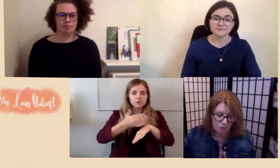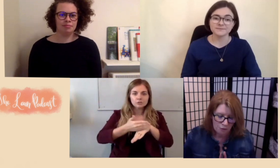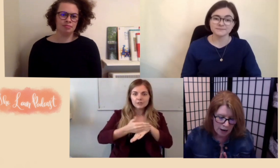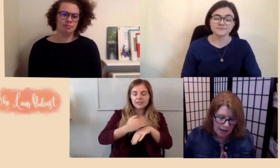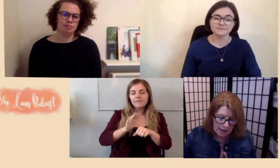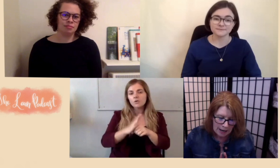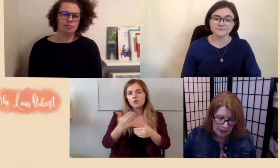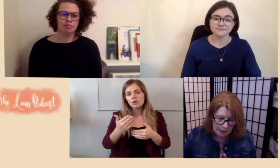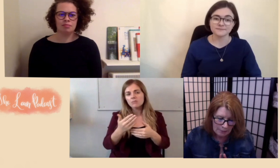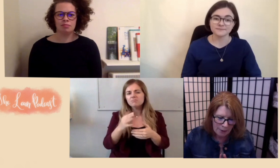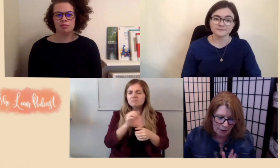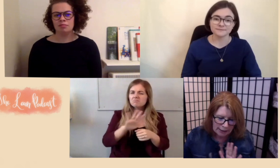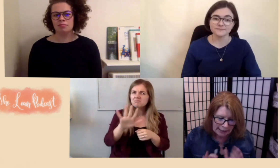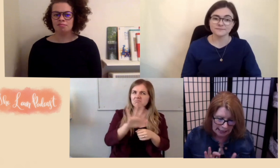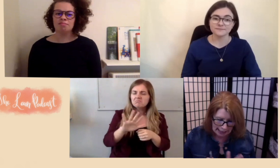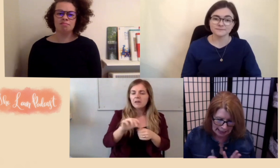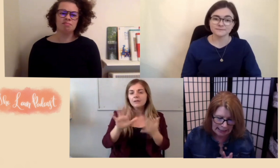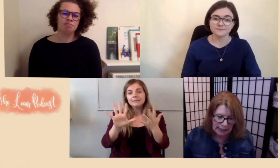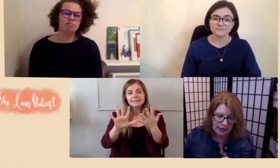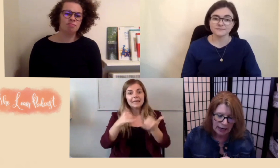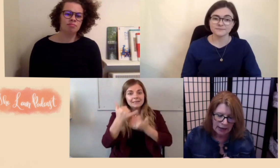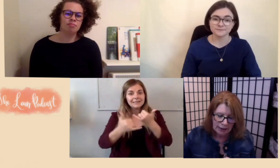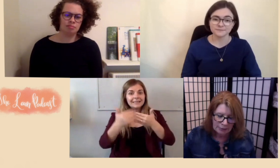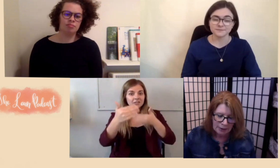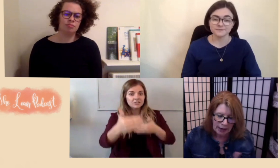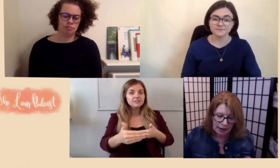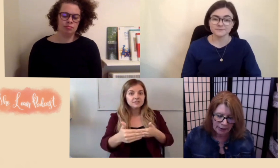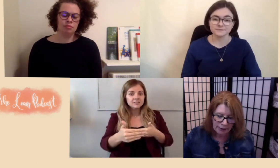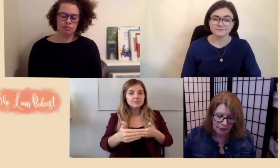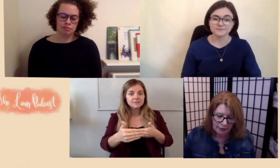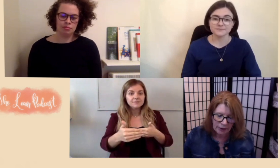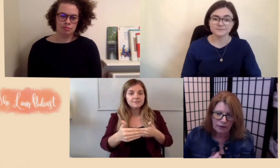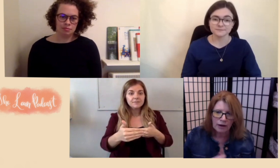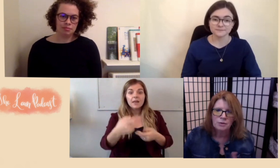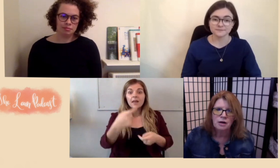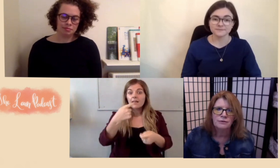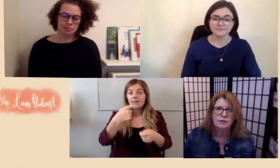And then I was offered a PhD scholarship